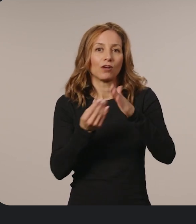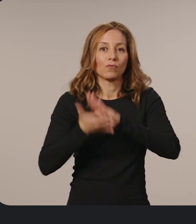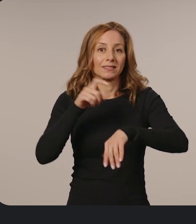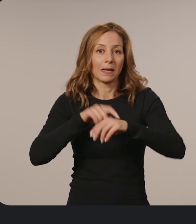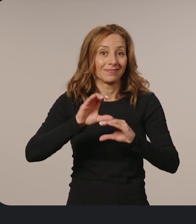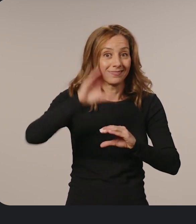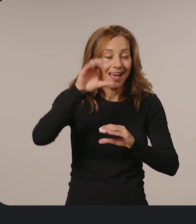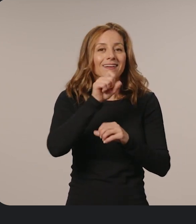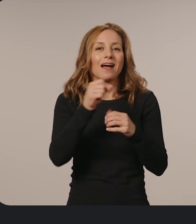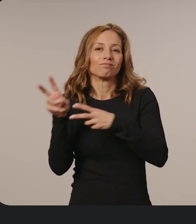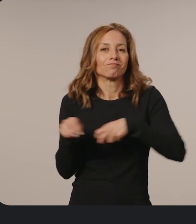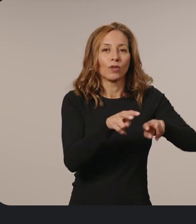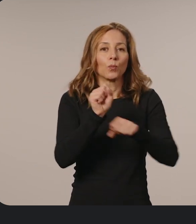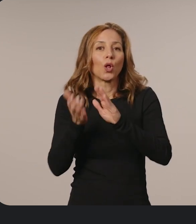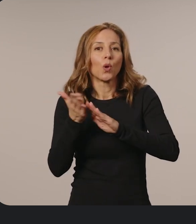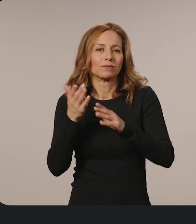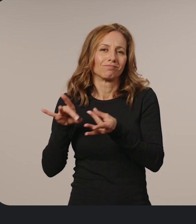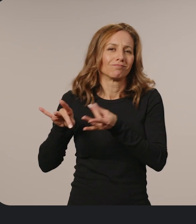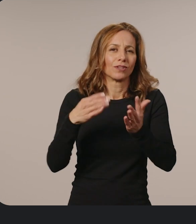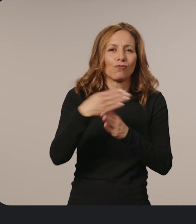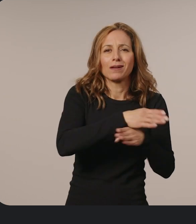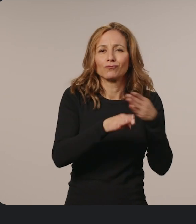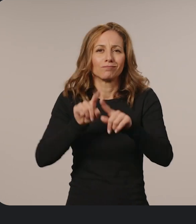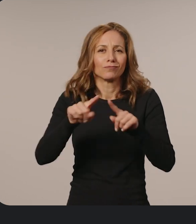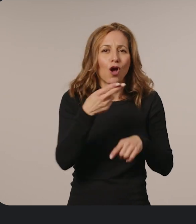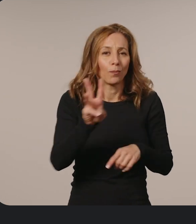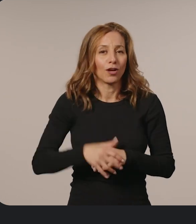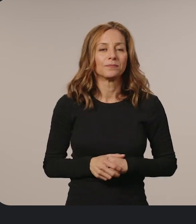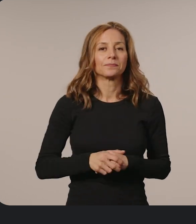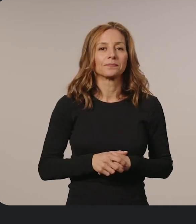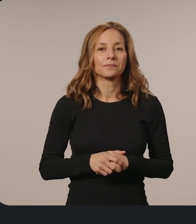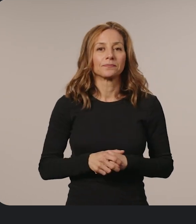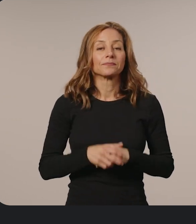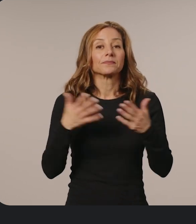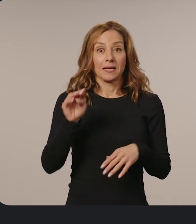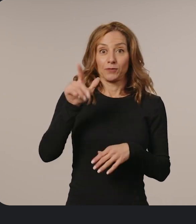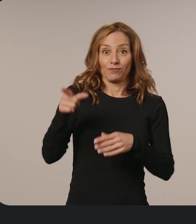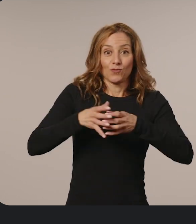So you can migrate workloads seamlessly across hardware. As machine learning grows, we must also